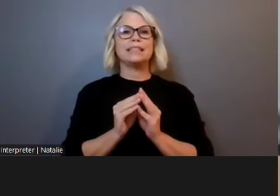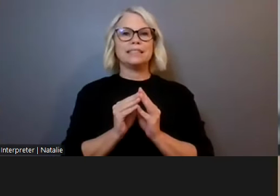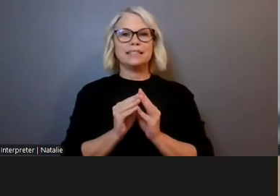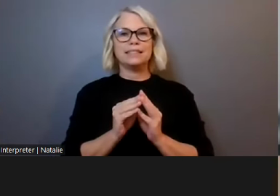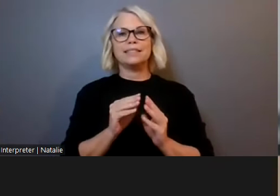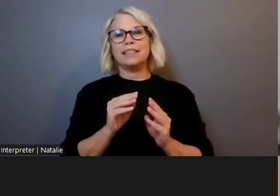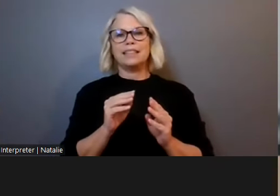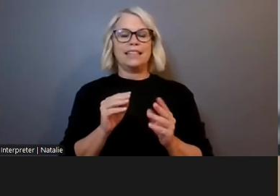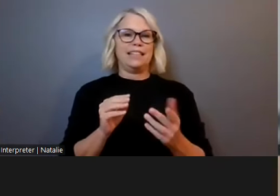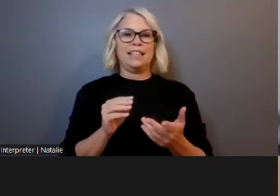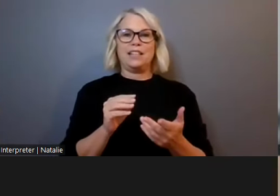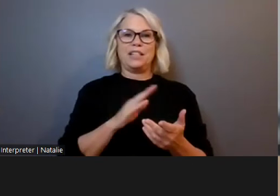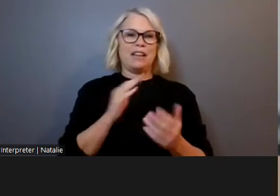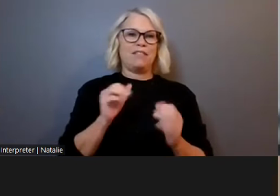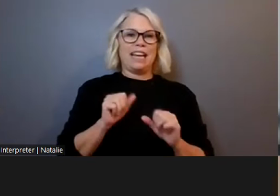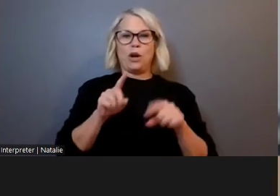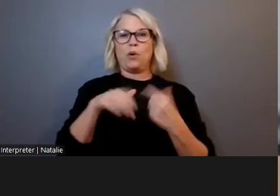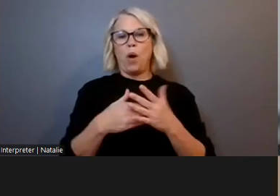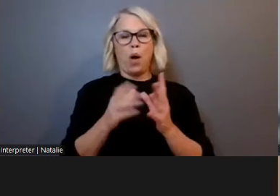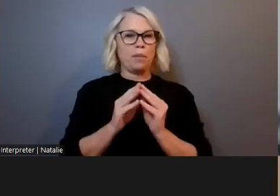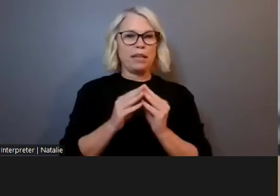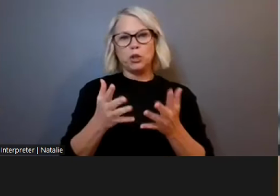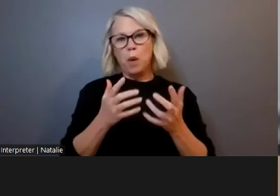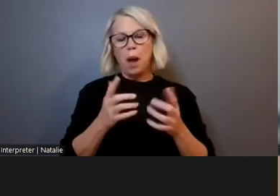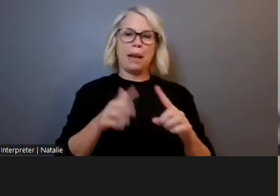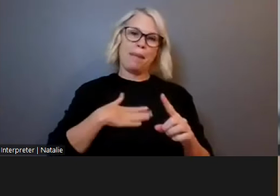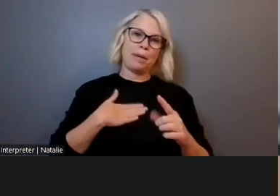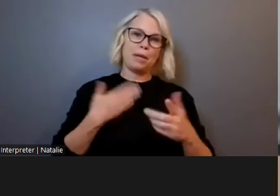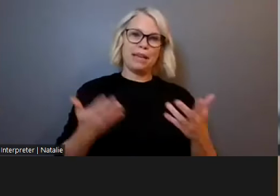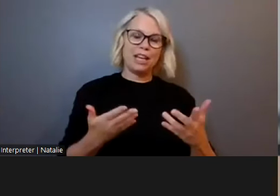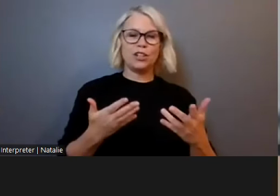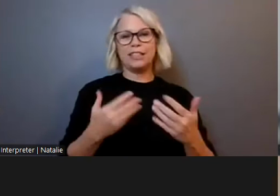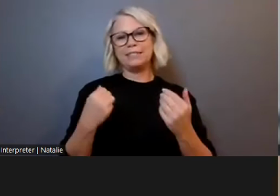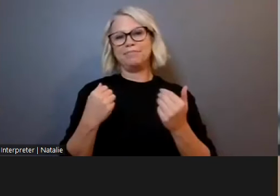You never get to go to all the ones you want so I am just glad to be here.